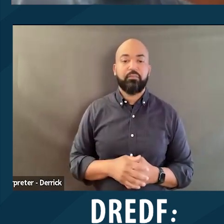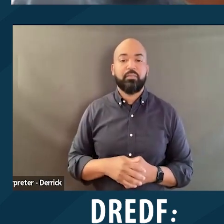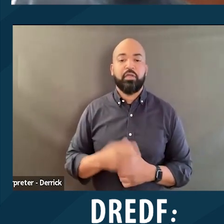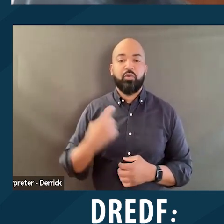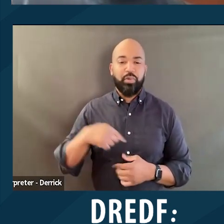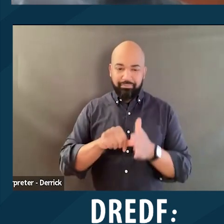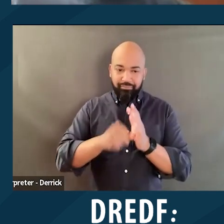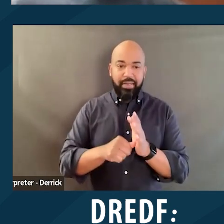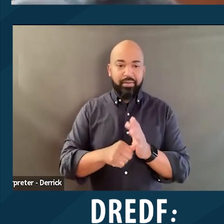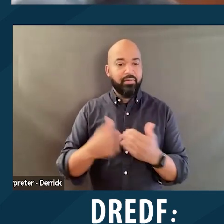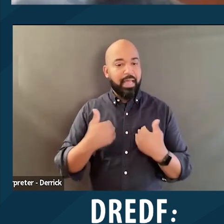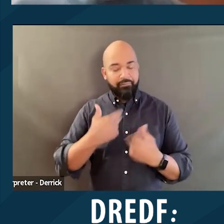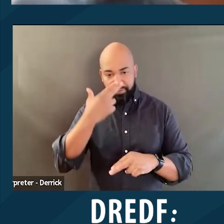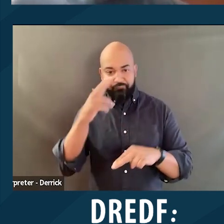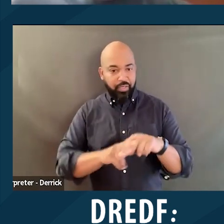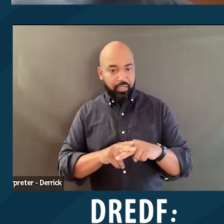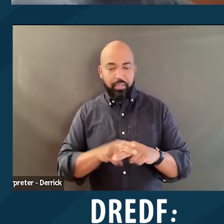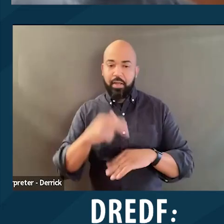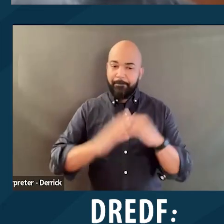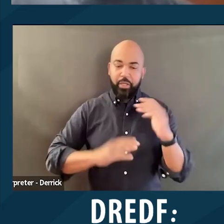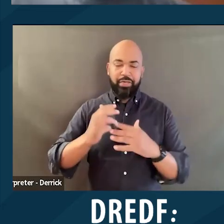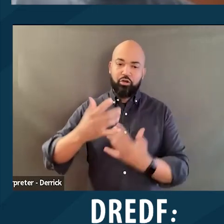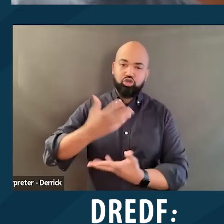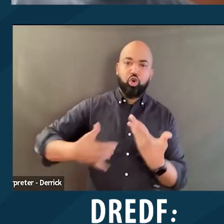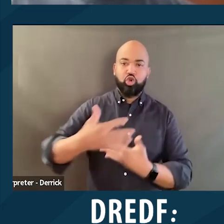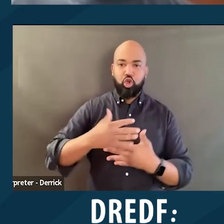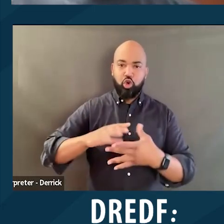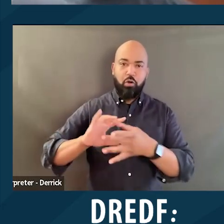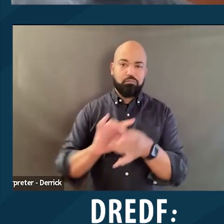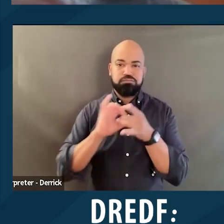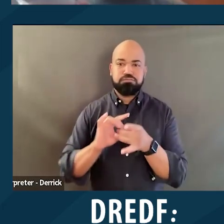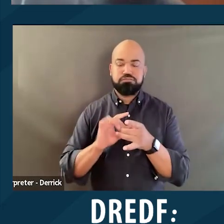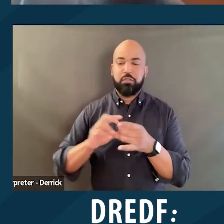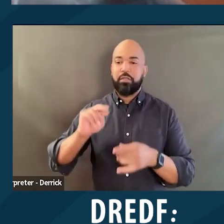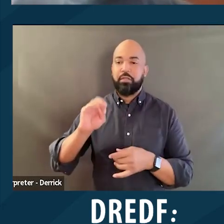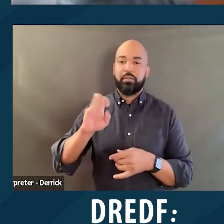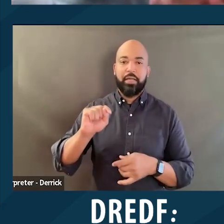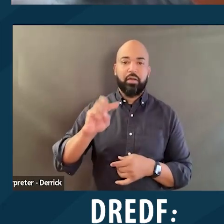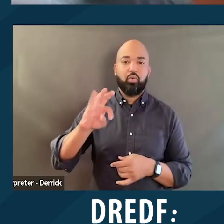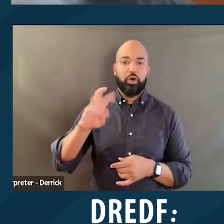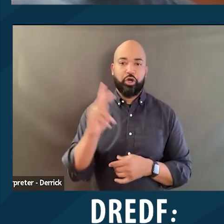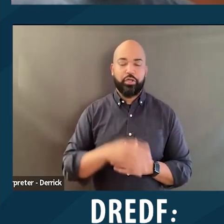This stuff can be kind of intimidating, if you haven't done it or it seems a little scary or,